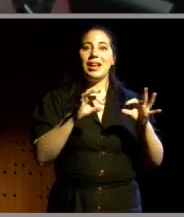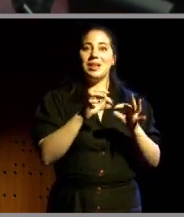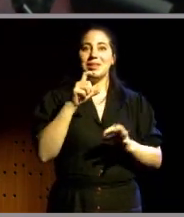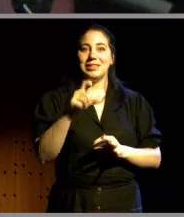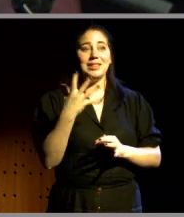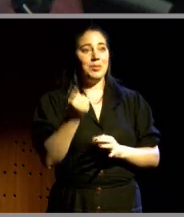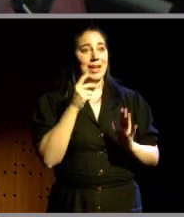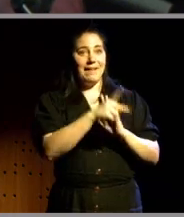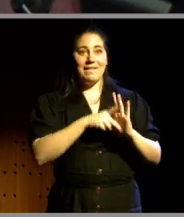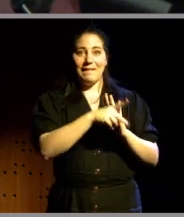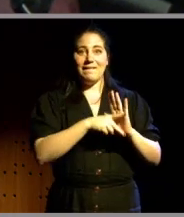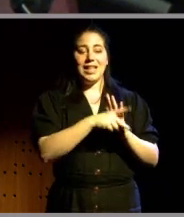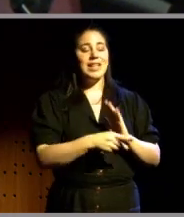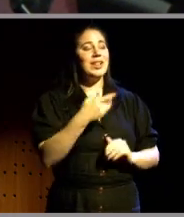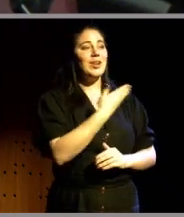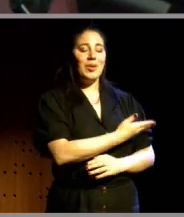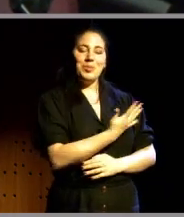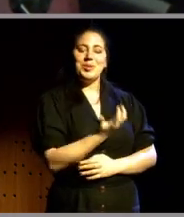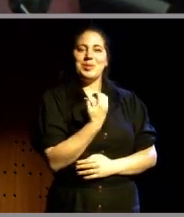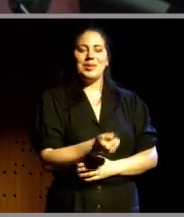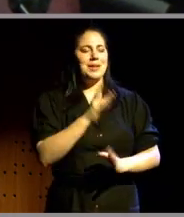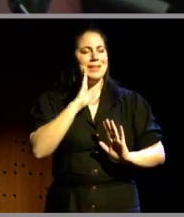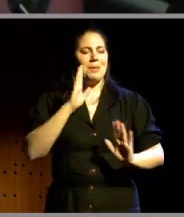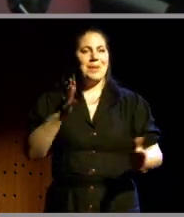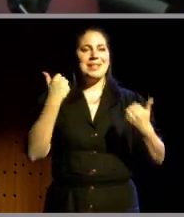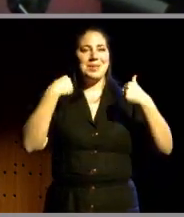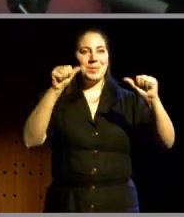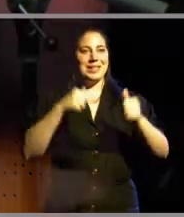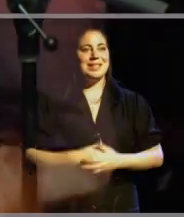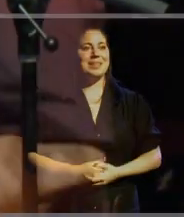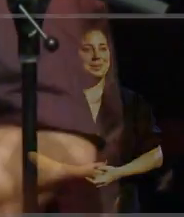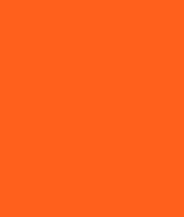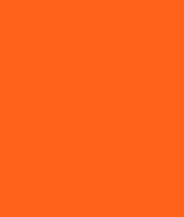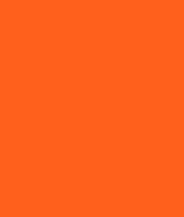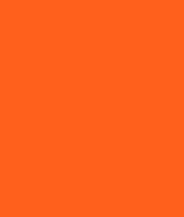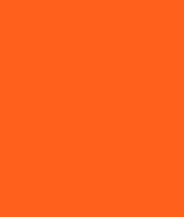video reel featuring some of these amazing winners. (VIDEO PLAYS)